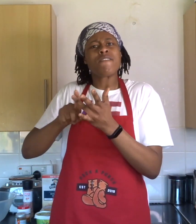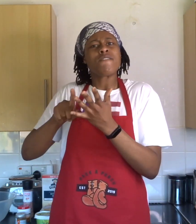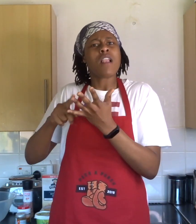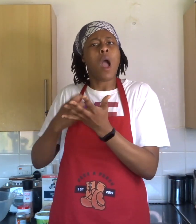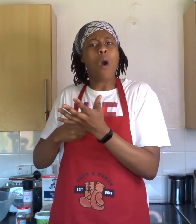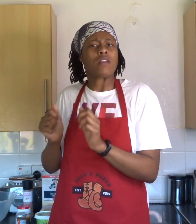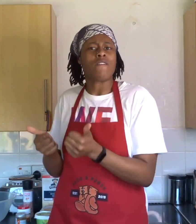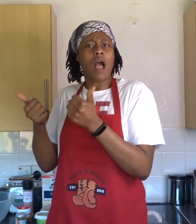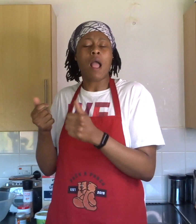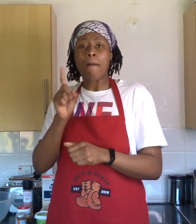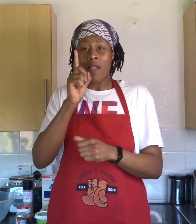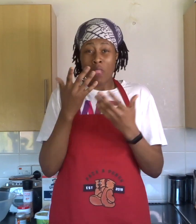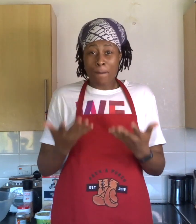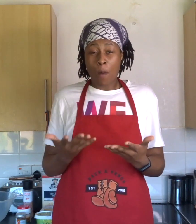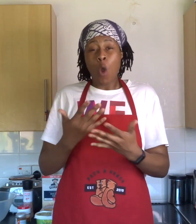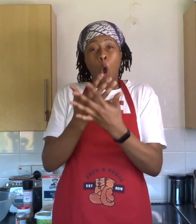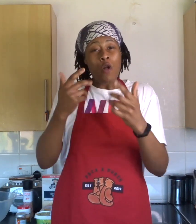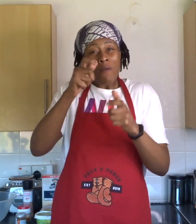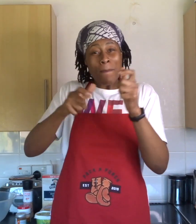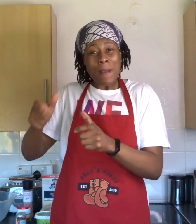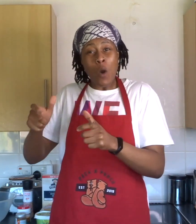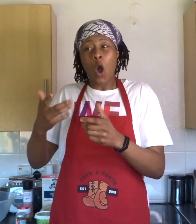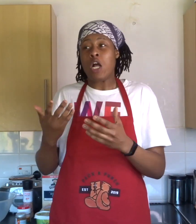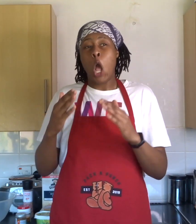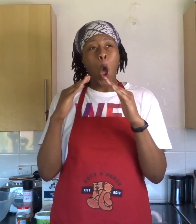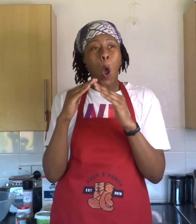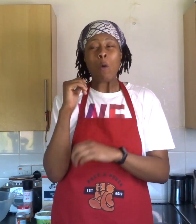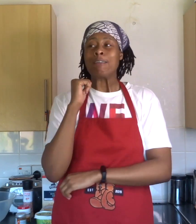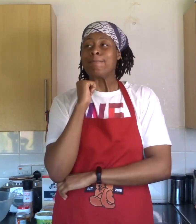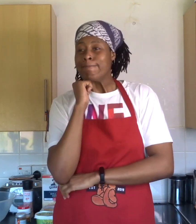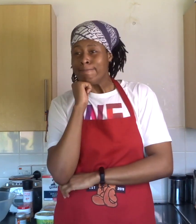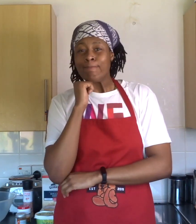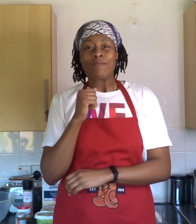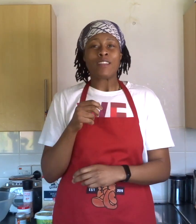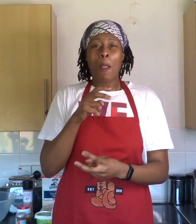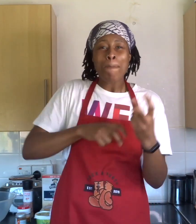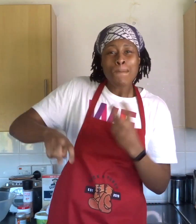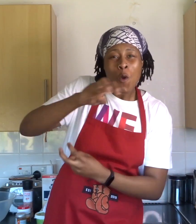gain weight. If you're someone who works out and is active, then it may not affect you